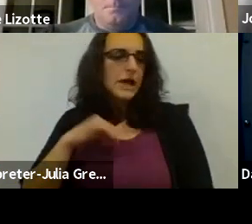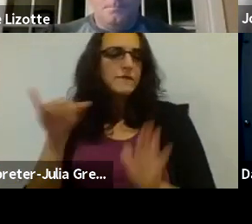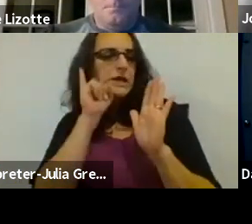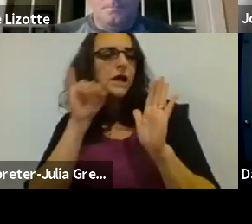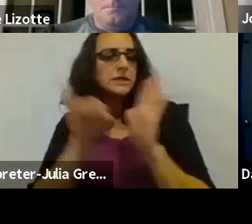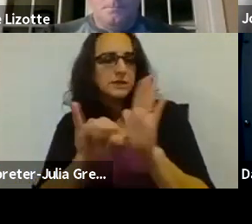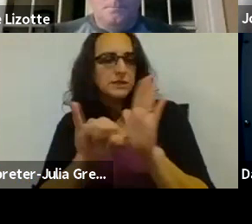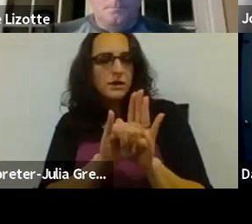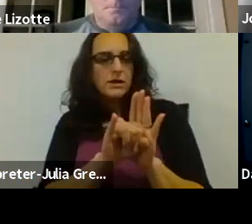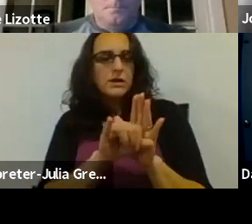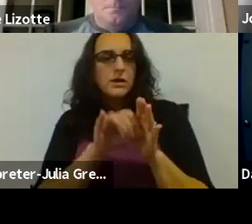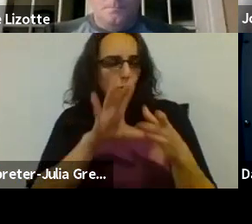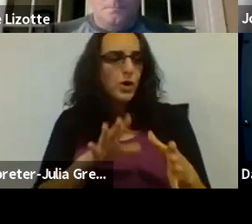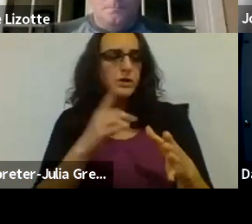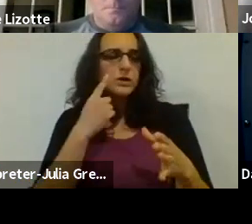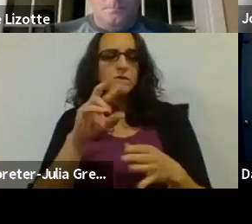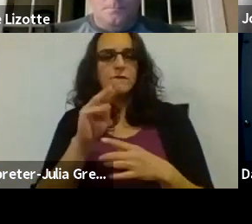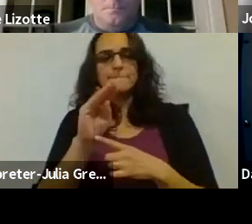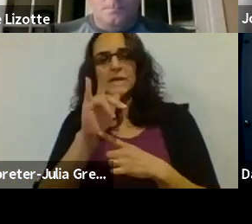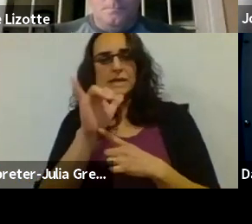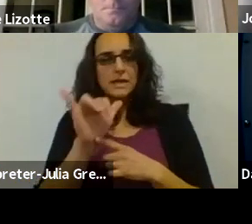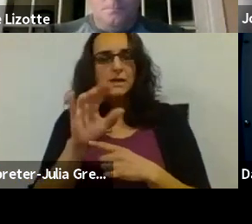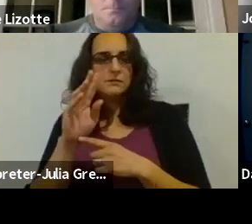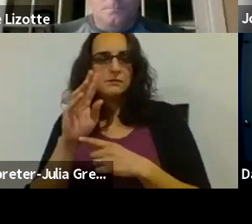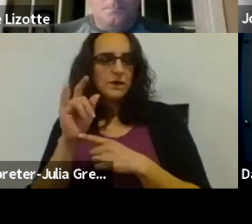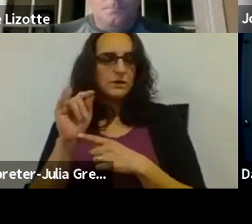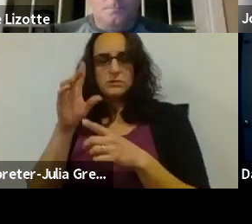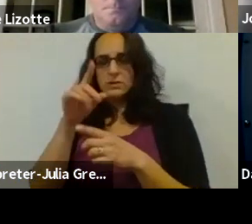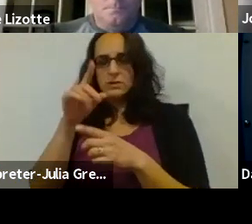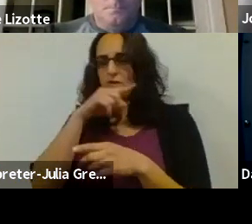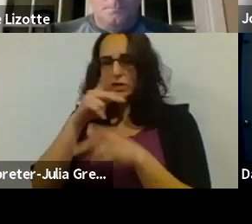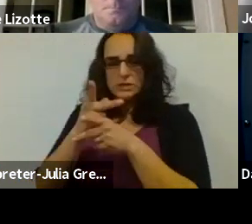Vincent Cerce: Coordinators for McKinney Vento and foster care point person all the policies that we